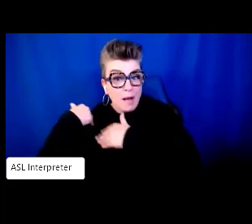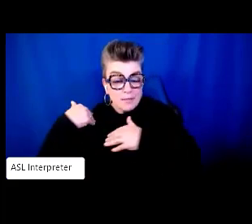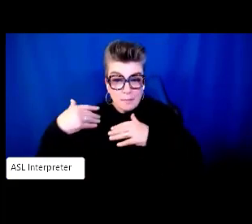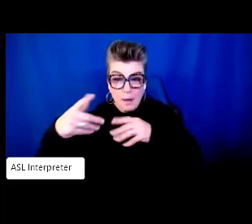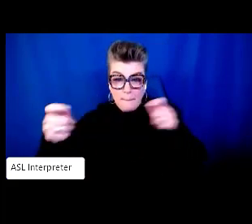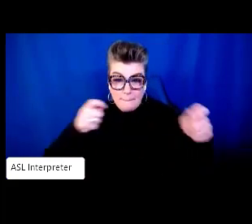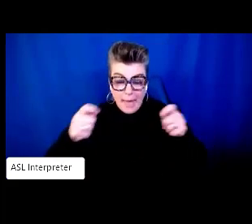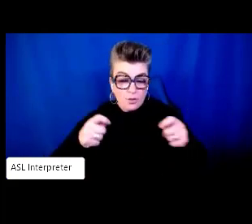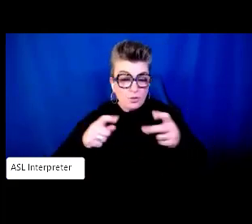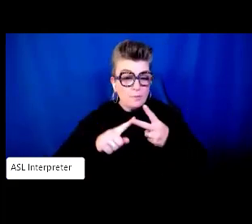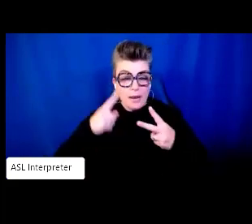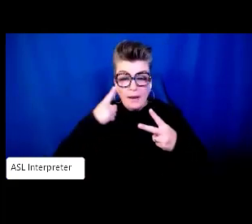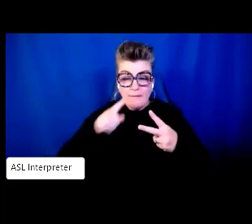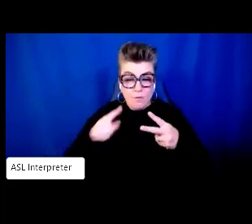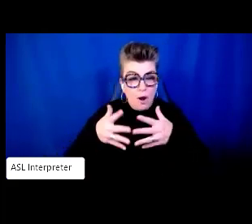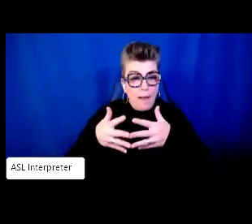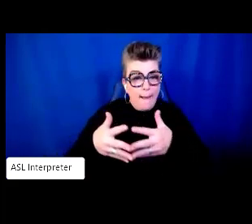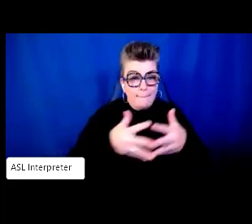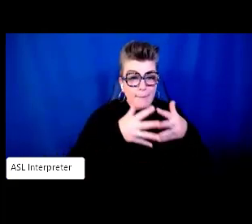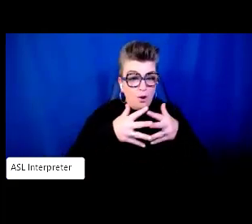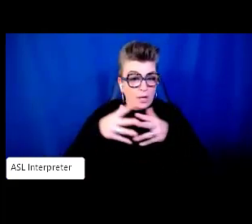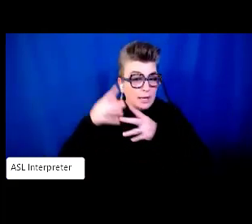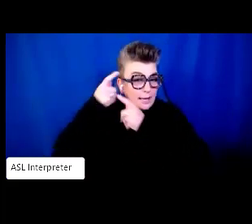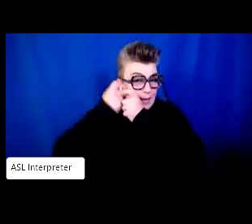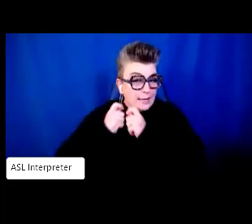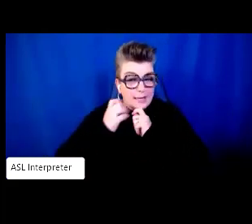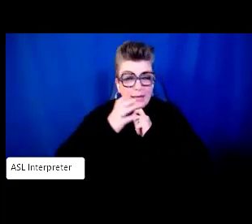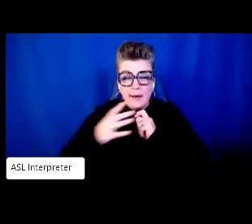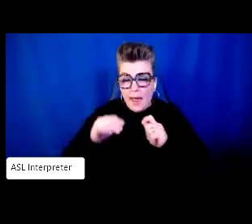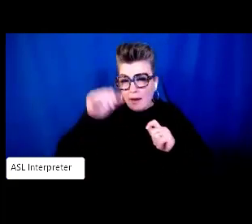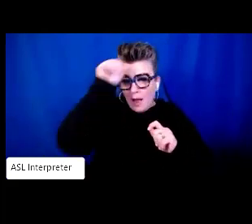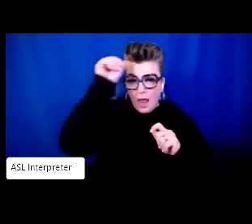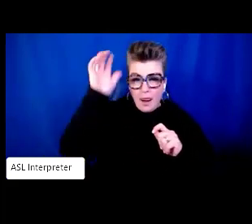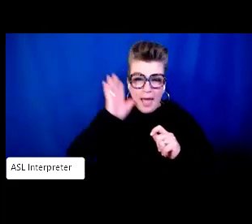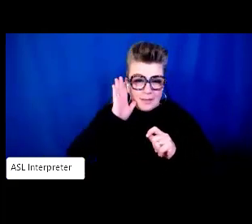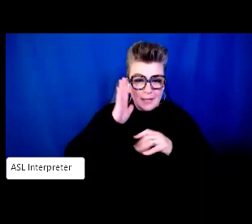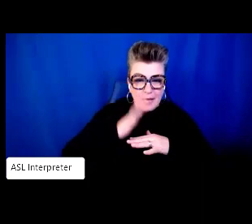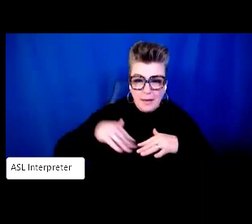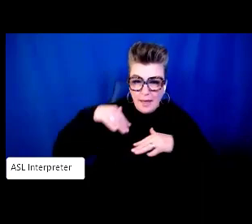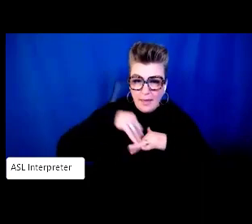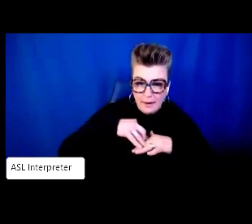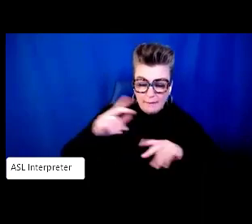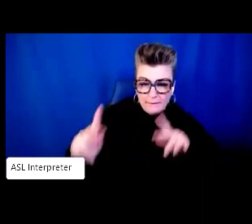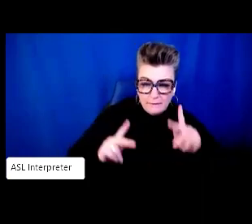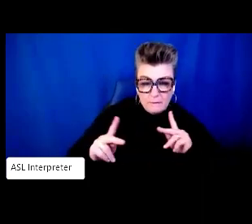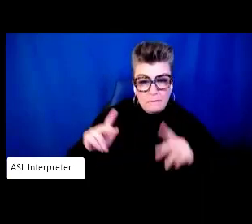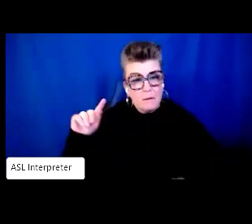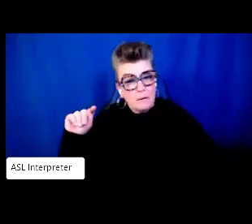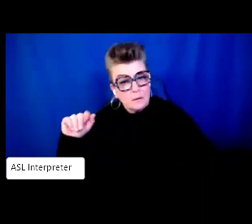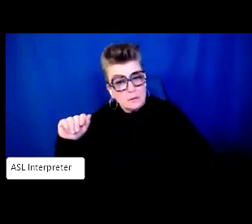and Alaska native participant data. So Taunton, can you tell us a little bit about the purpose of this resource